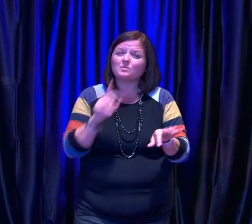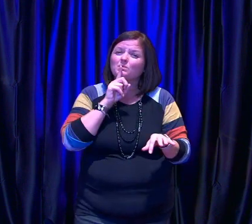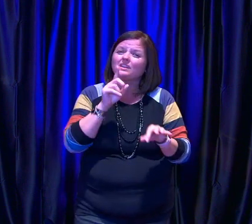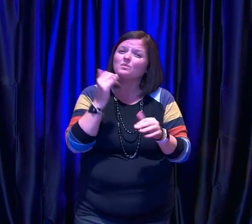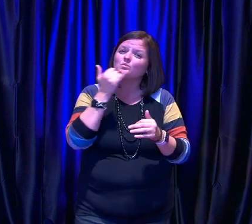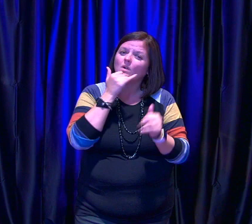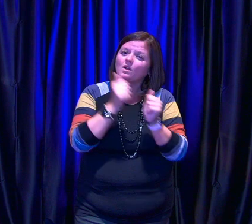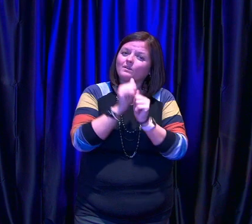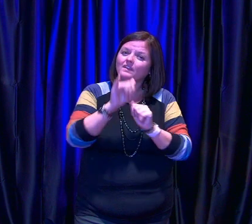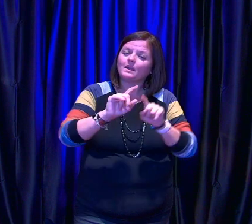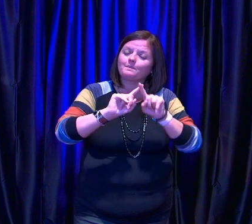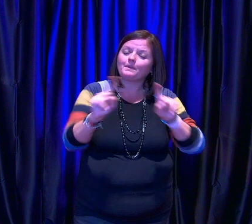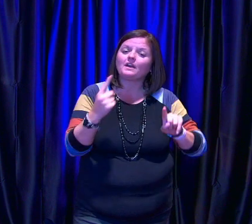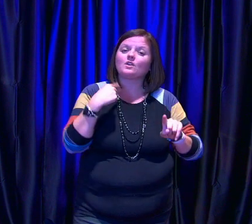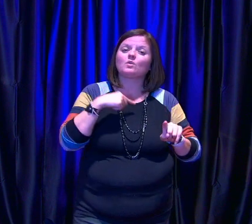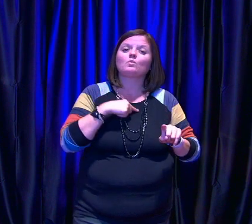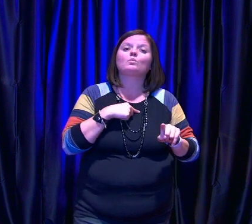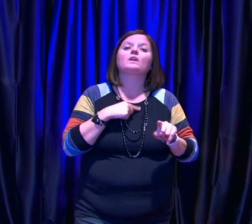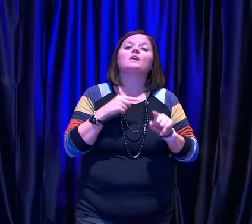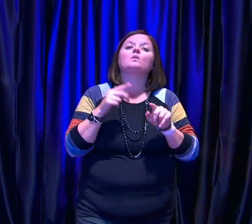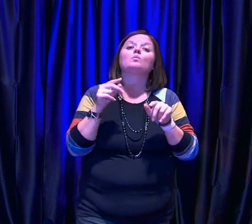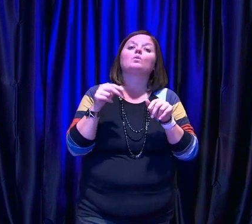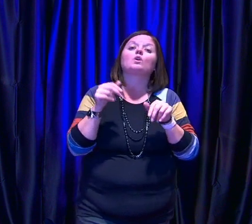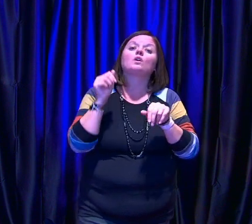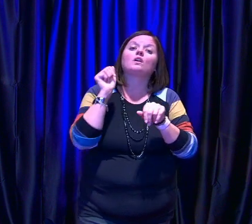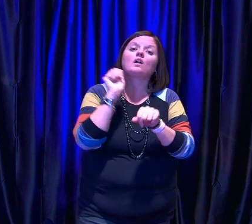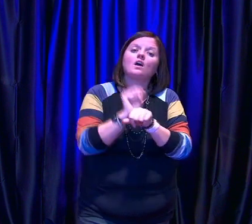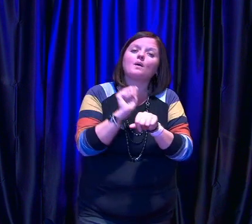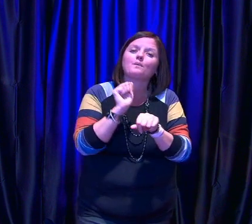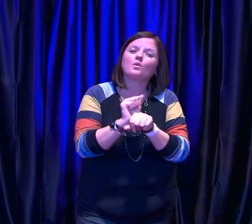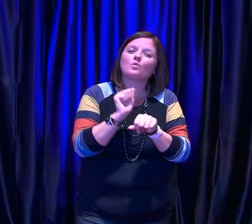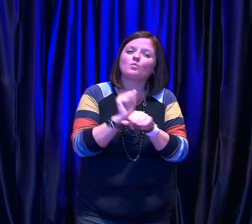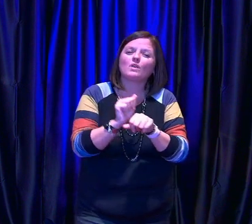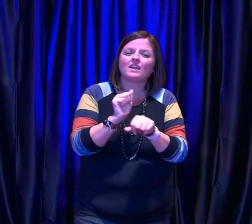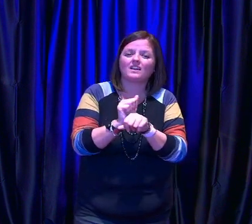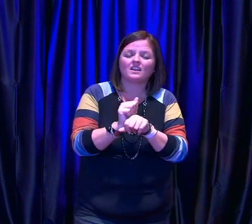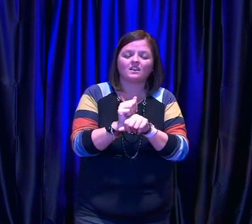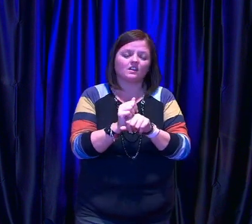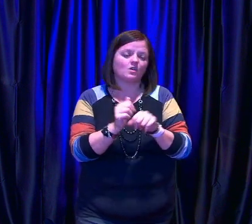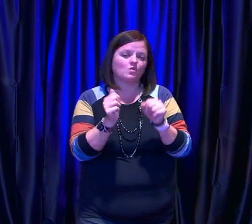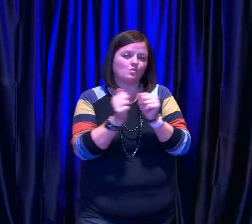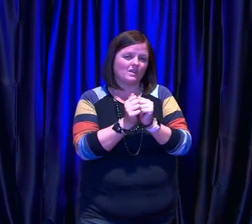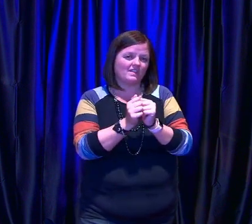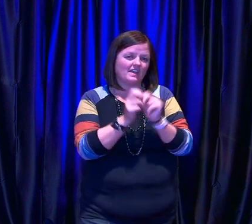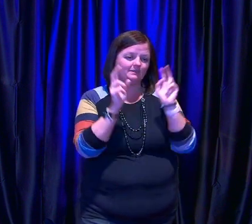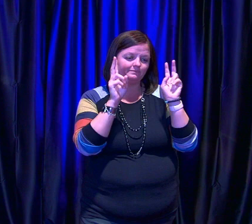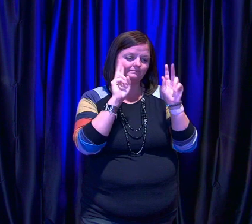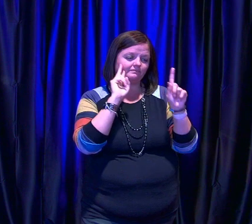but we were operating under a thou shall not miss church